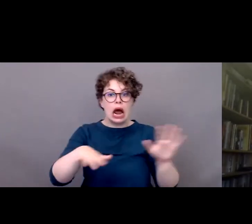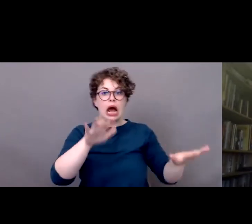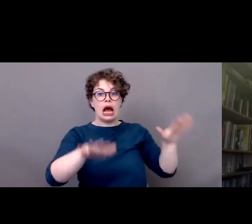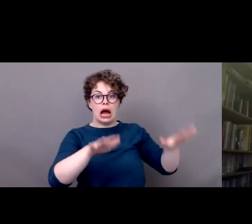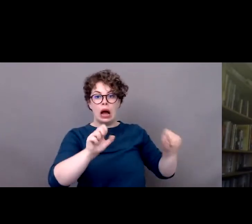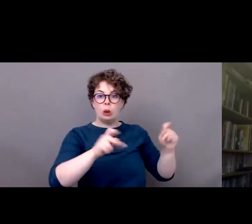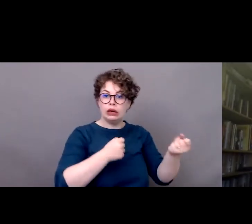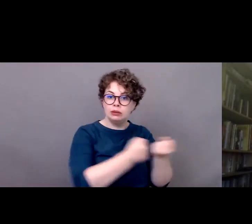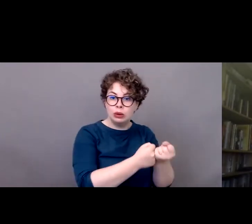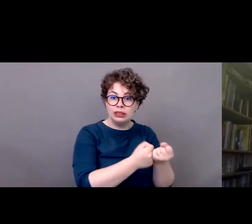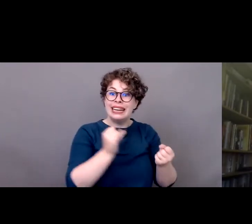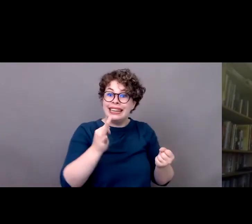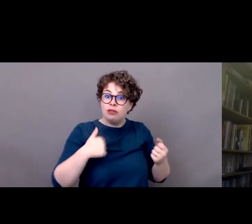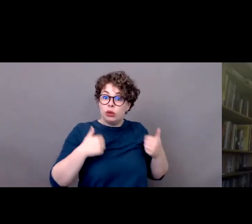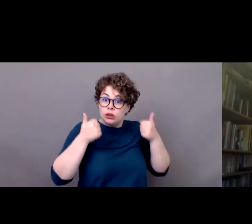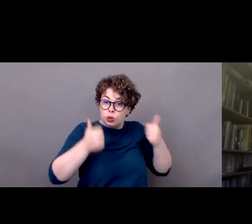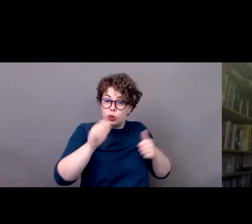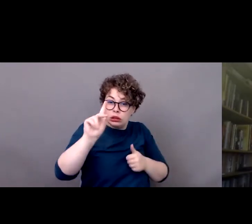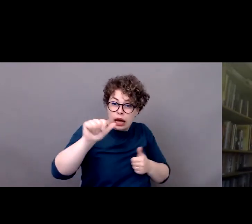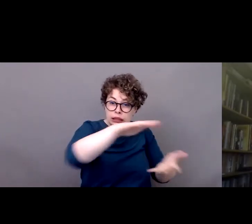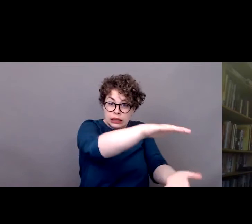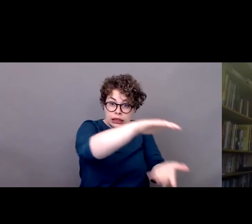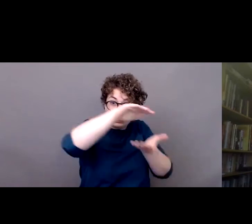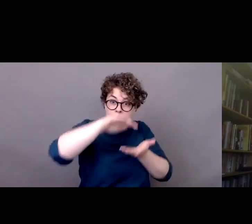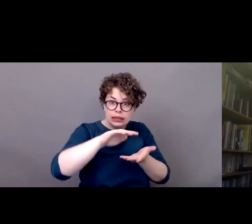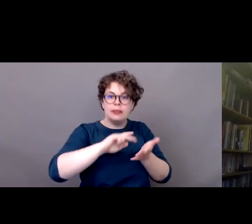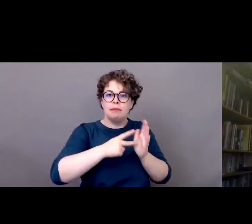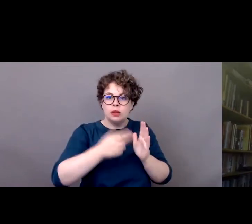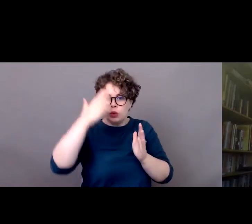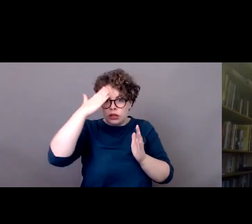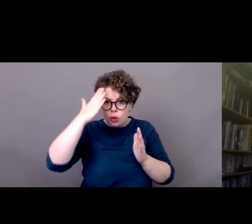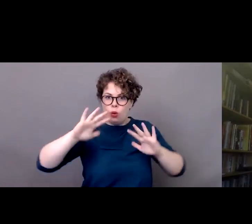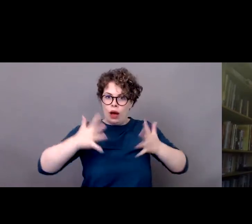know and understand the roles and the capacities of organisations of persons with disabilities,